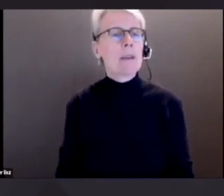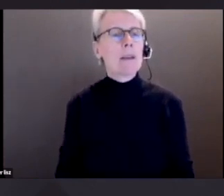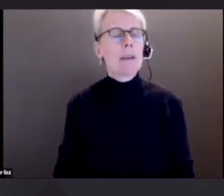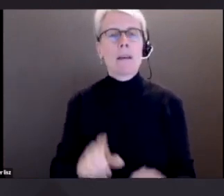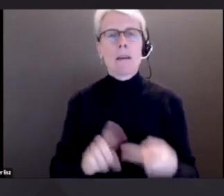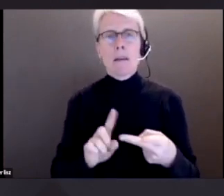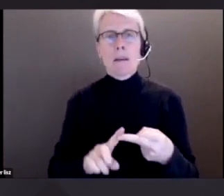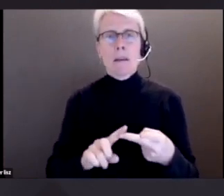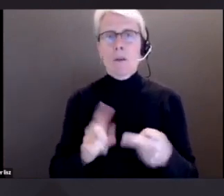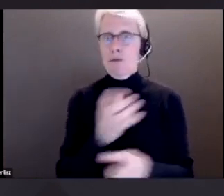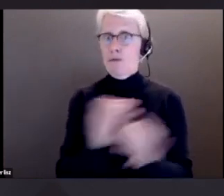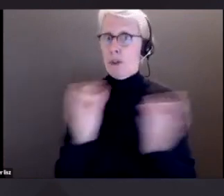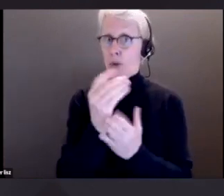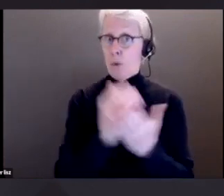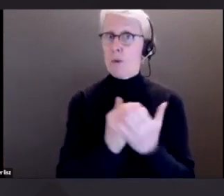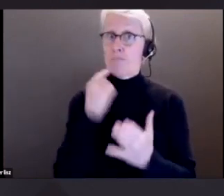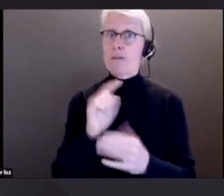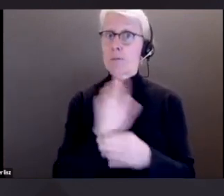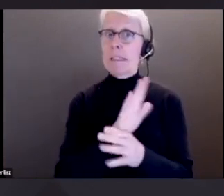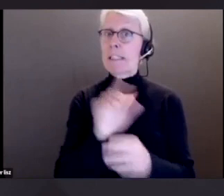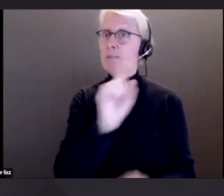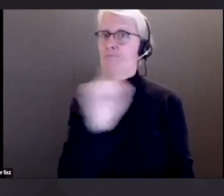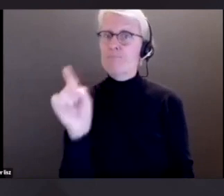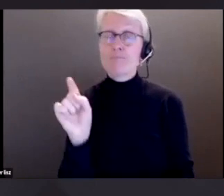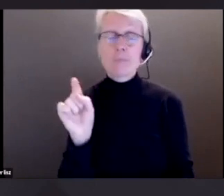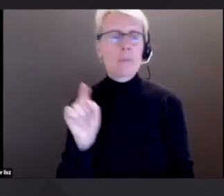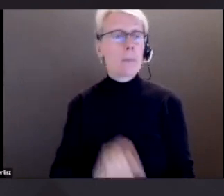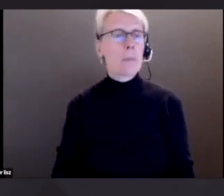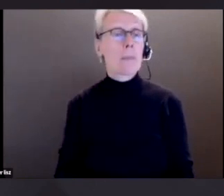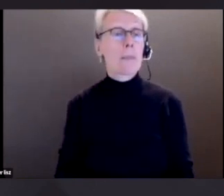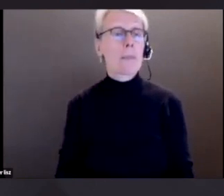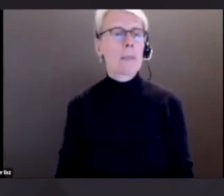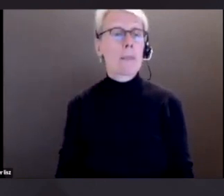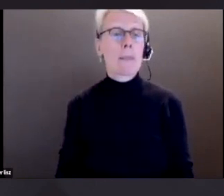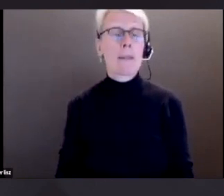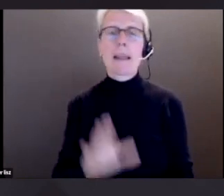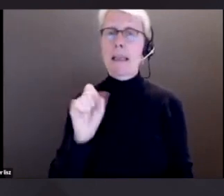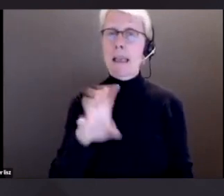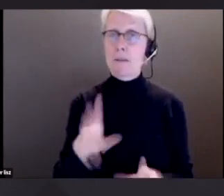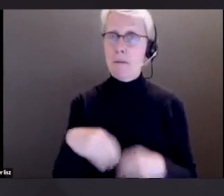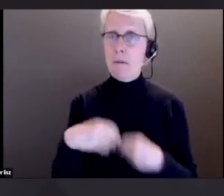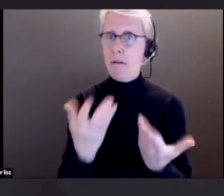These offerings can be completed on your own time, usually within two hours.